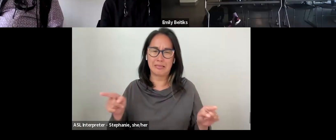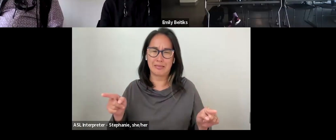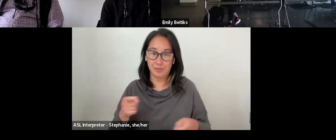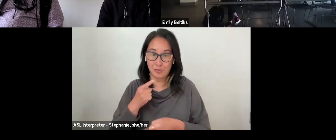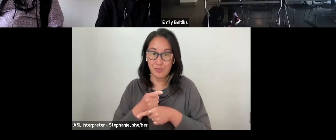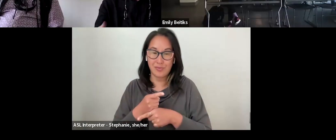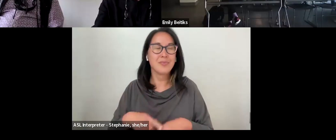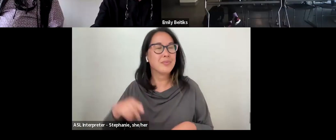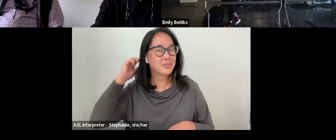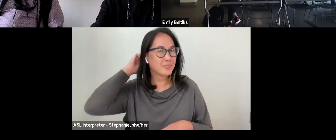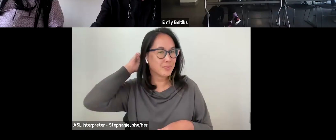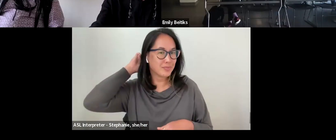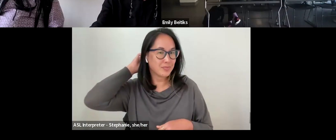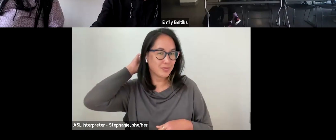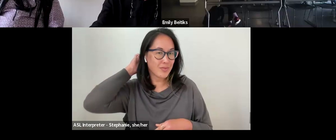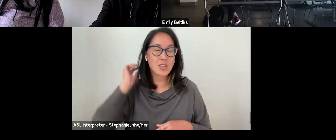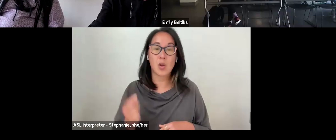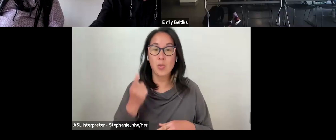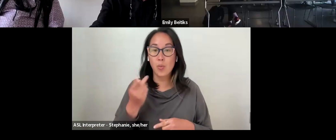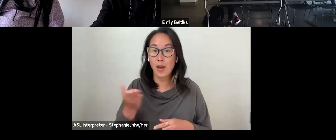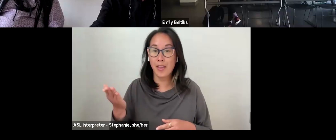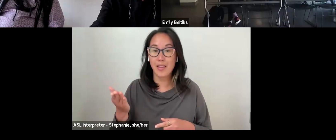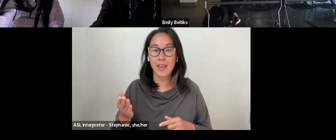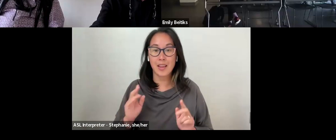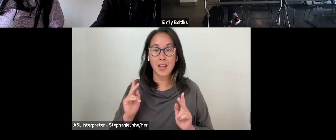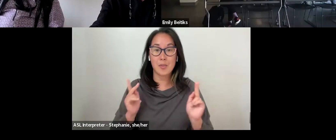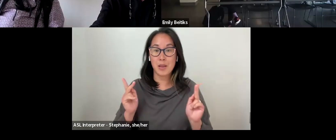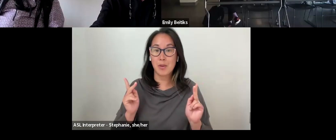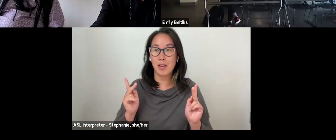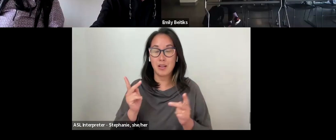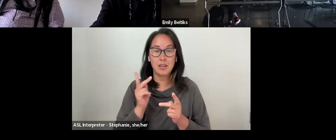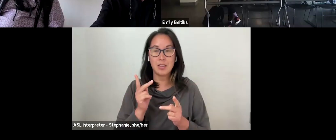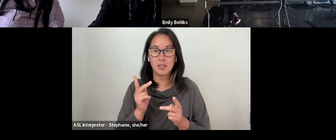One of the things that I think people on the outside of medicine don't realize,